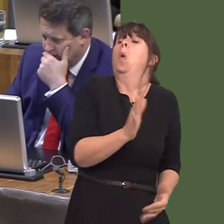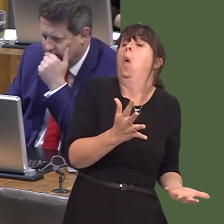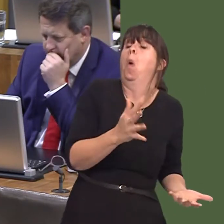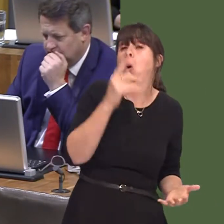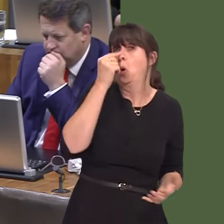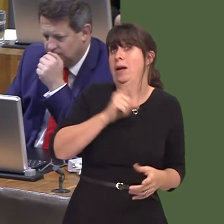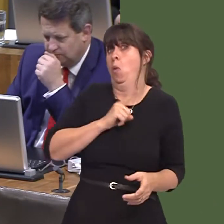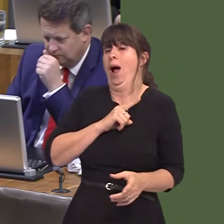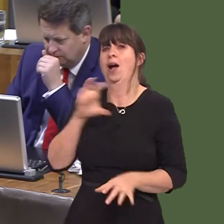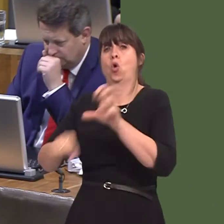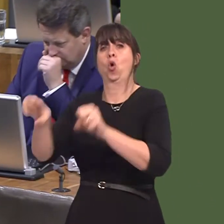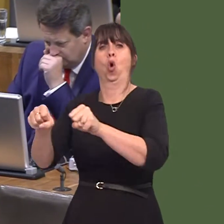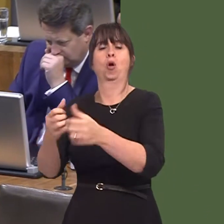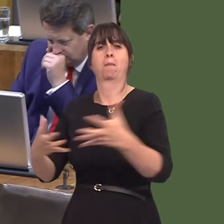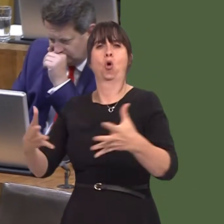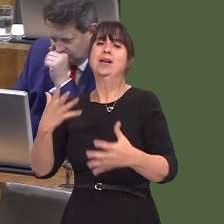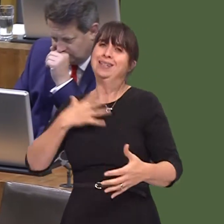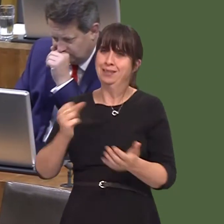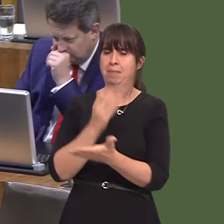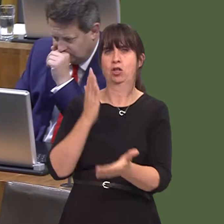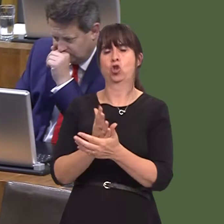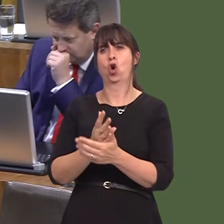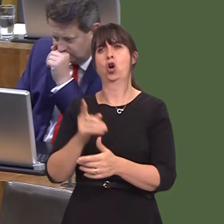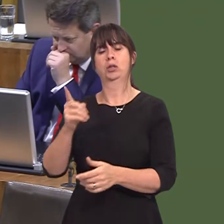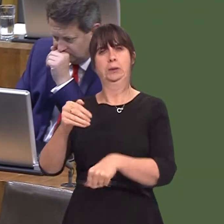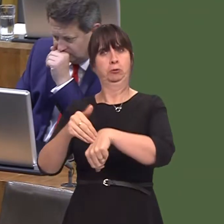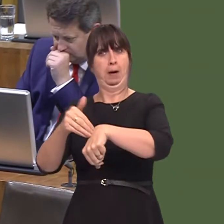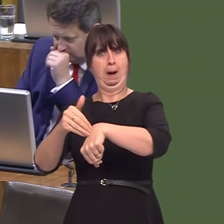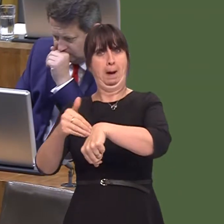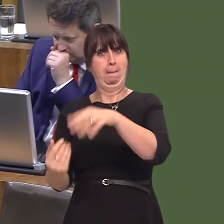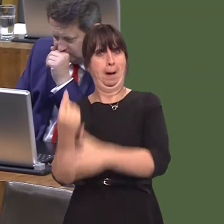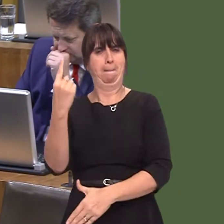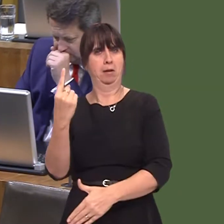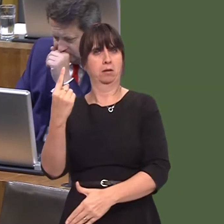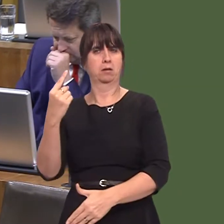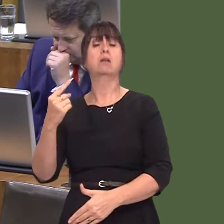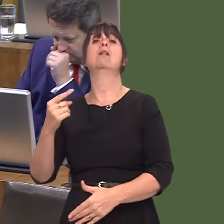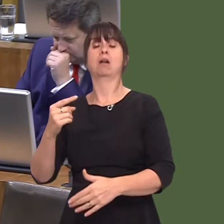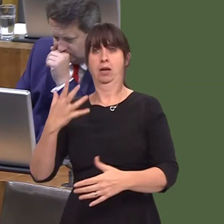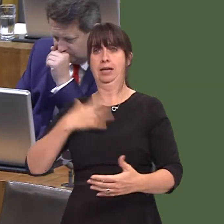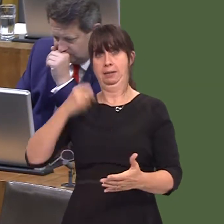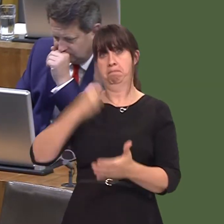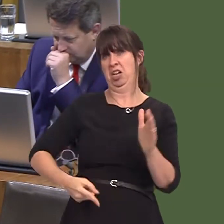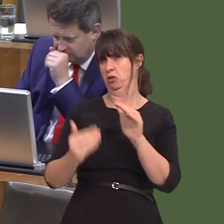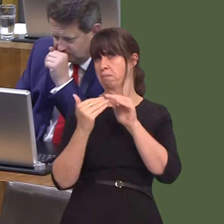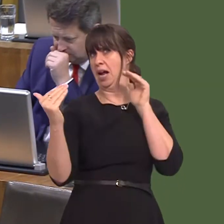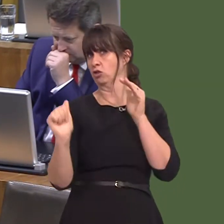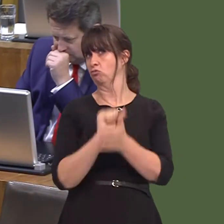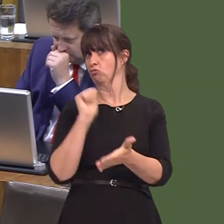Nevertheless, we want to make sure that the penalties are appropriate to the crimes, and weíll keep under review whether those penalties are appropriate now.